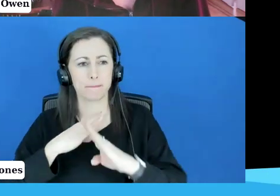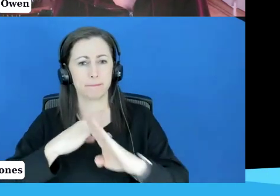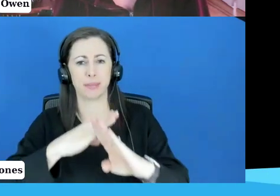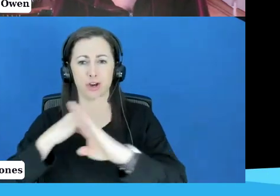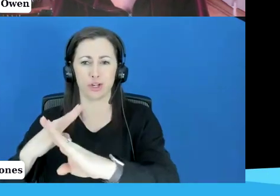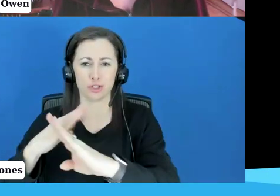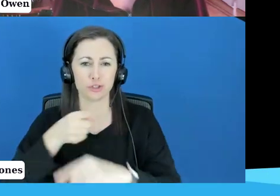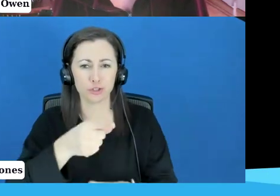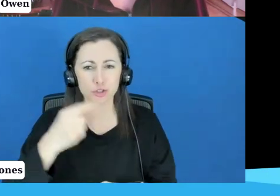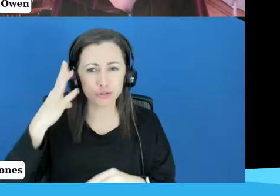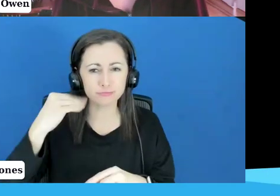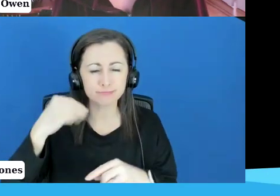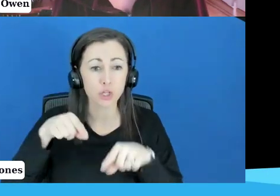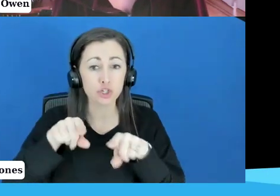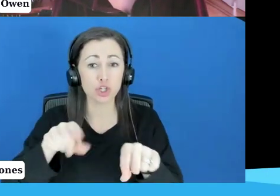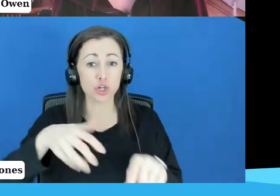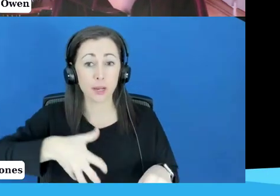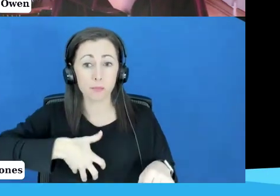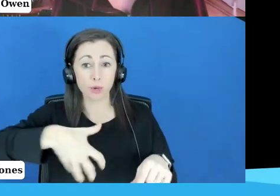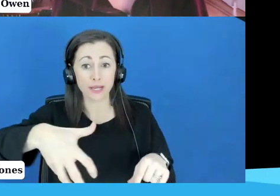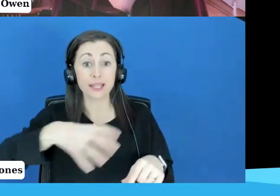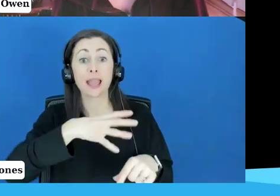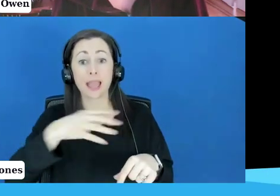during pregnancy and as a mother with a disability?